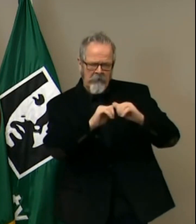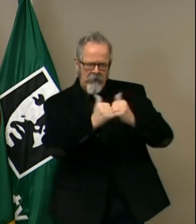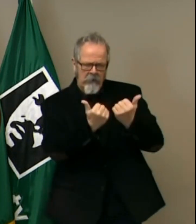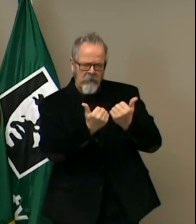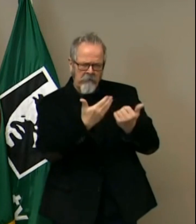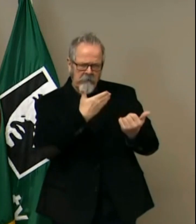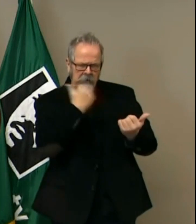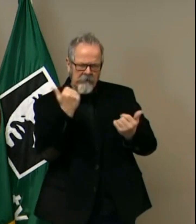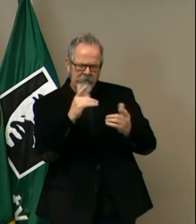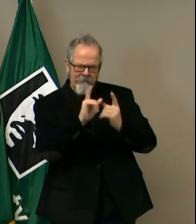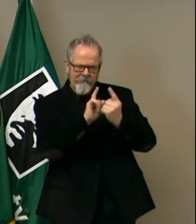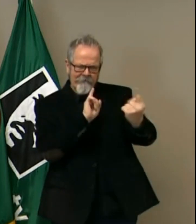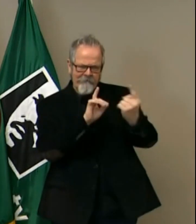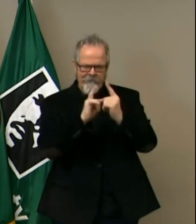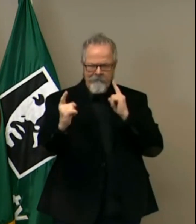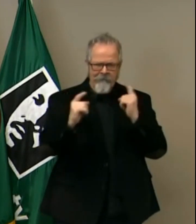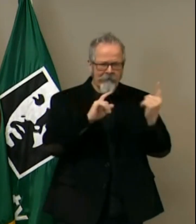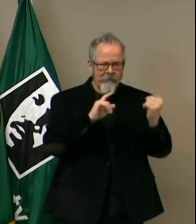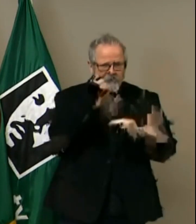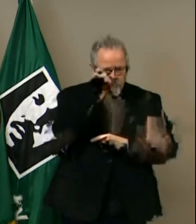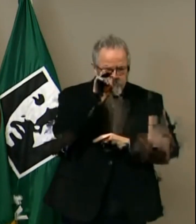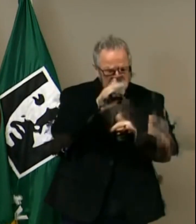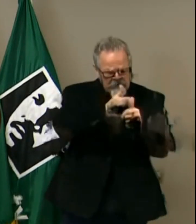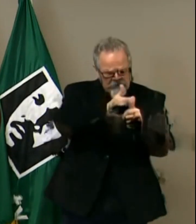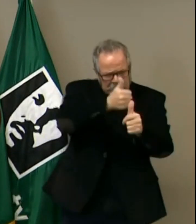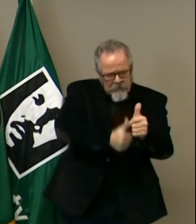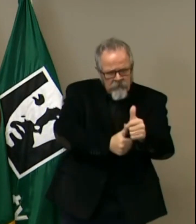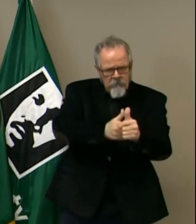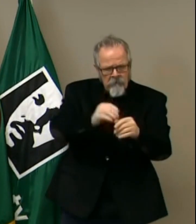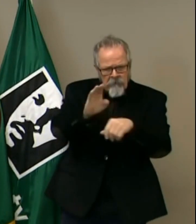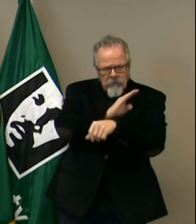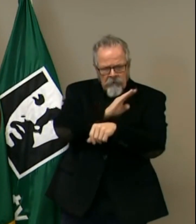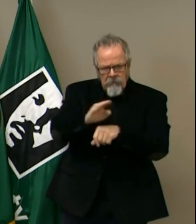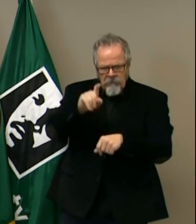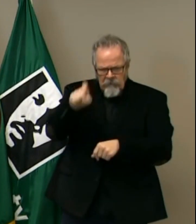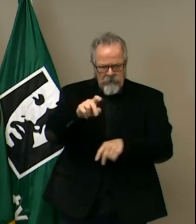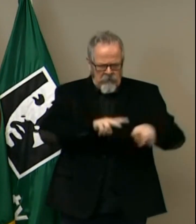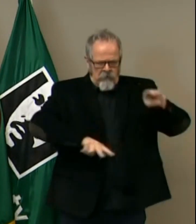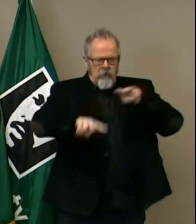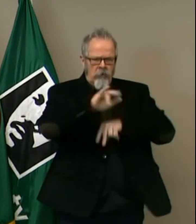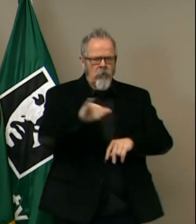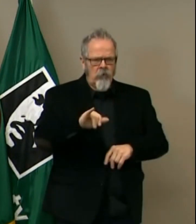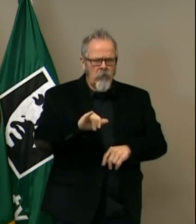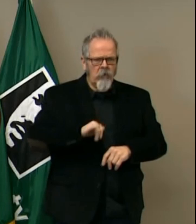what is included in this banned restaurants except for takeout and